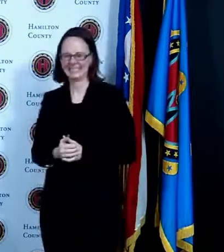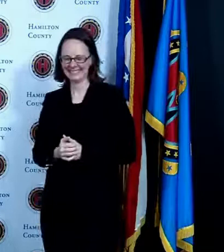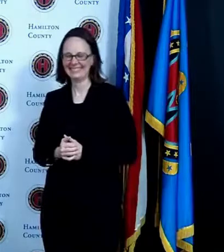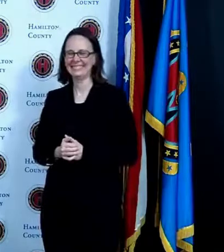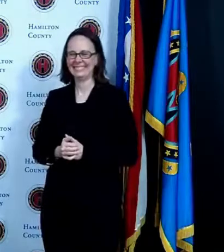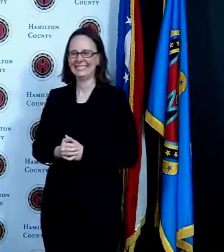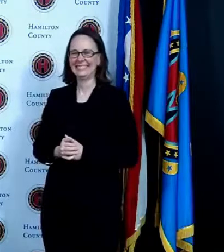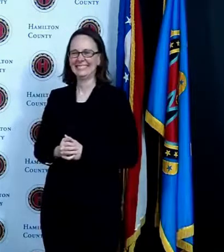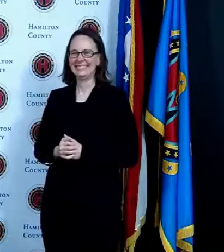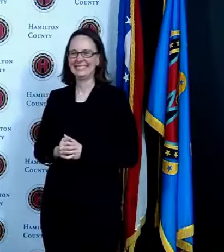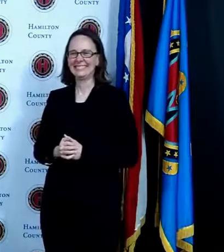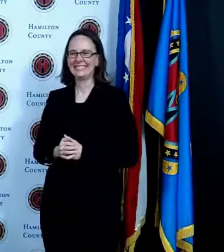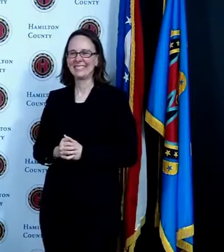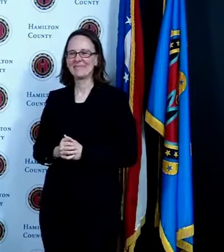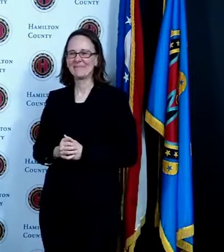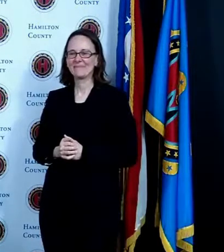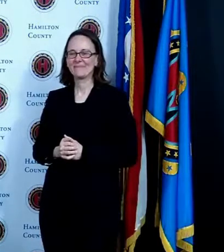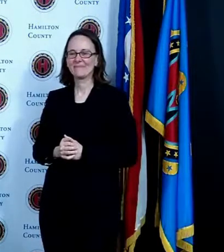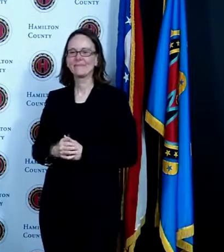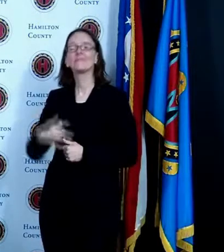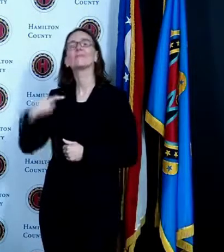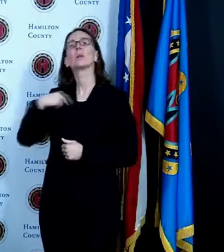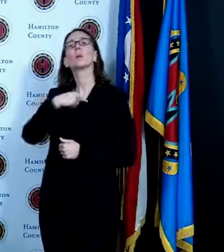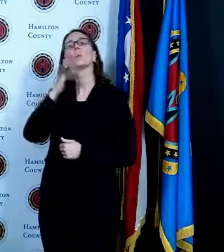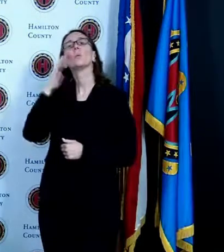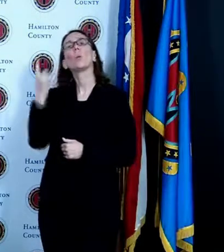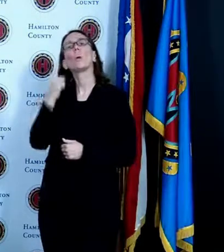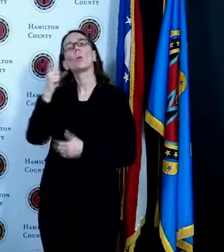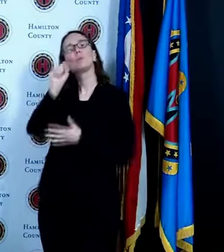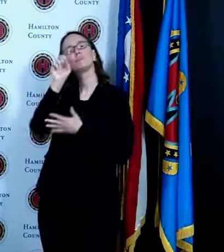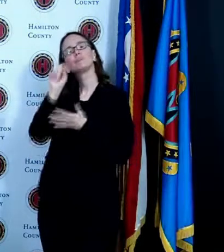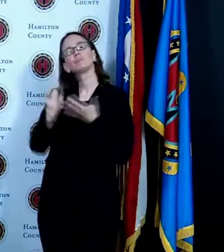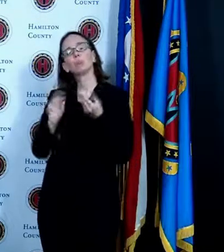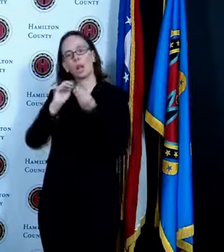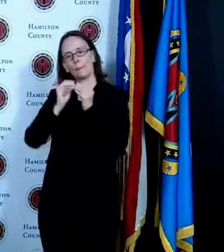going to as always start with the numbers related to Covid-19 cases in